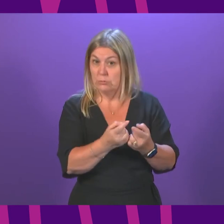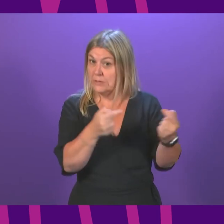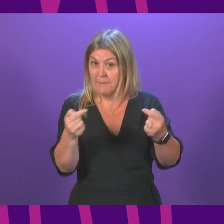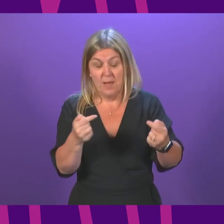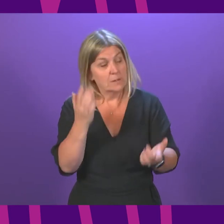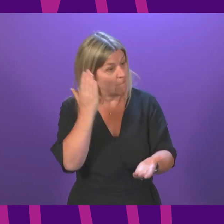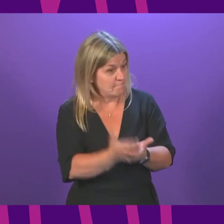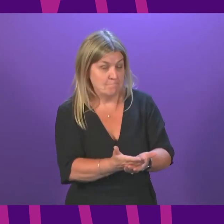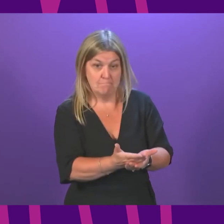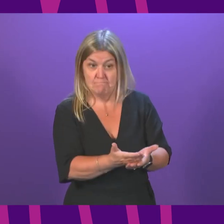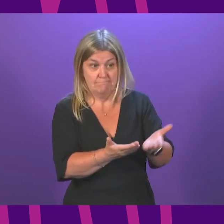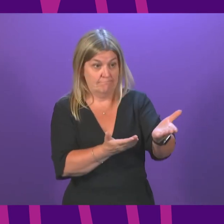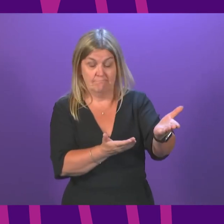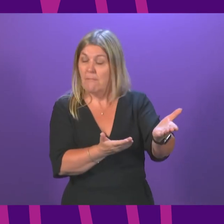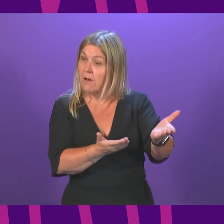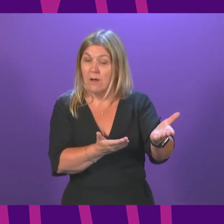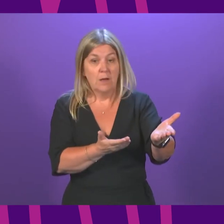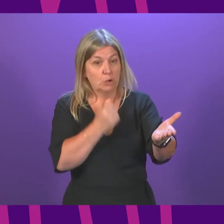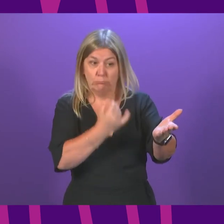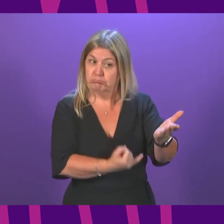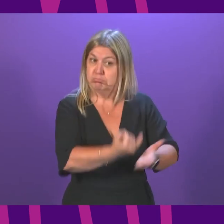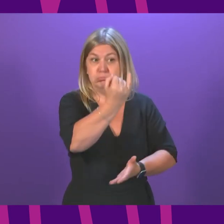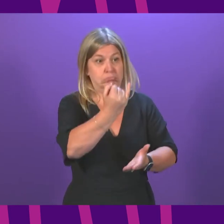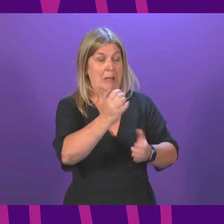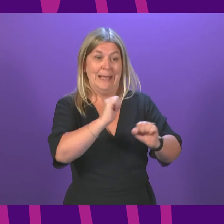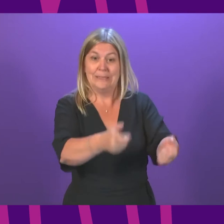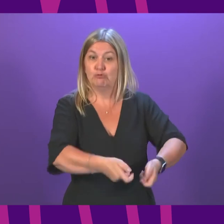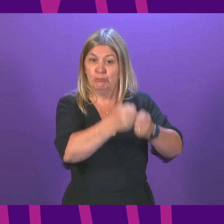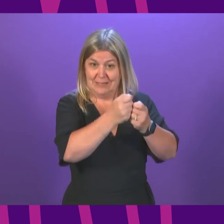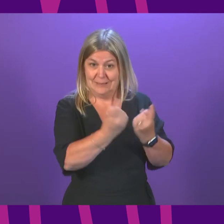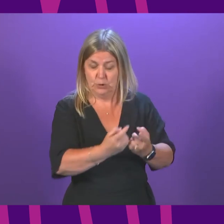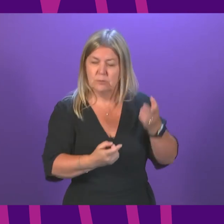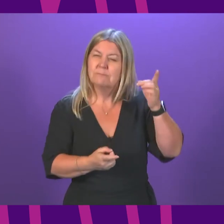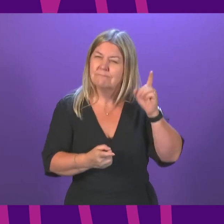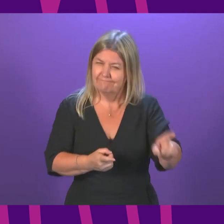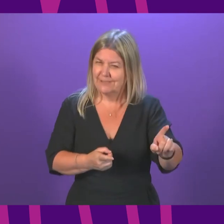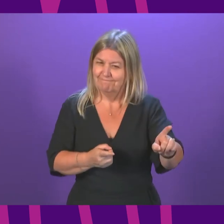legitimate issues and I do not in any way whatsoever dismiss them. However, the amendments